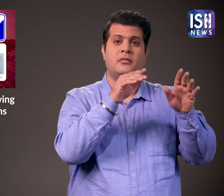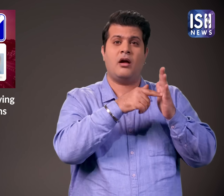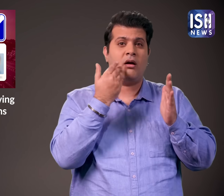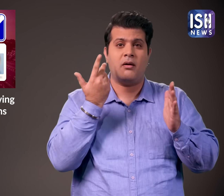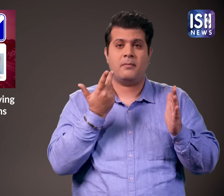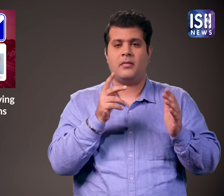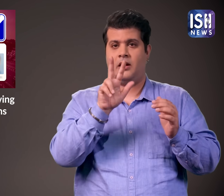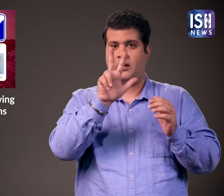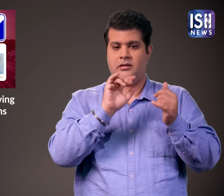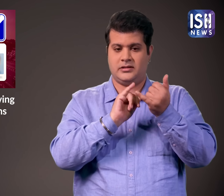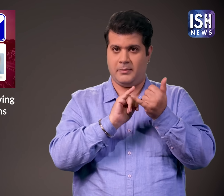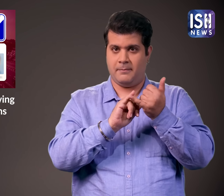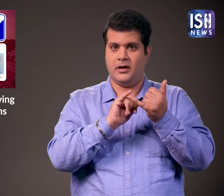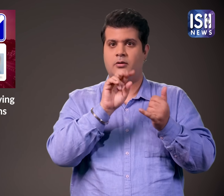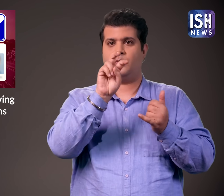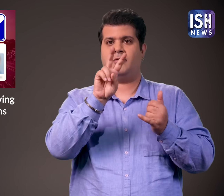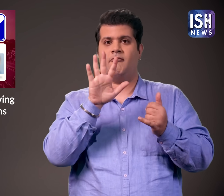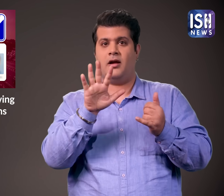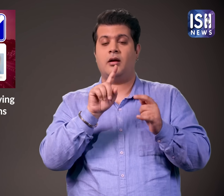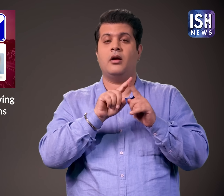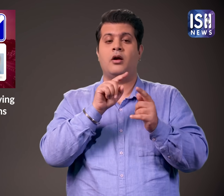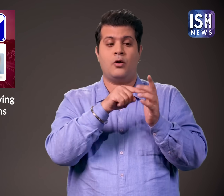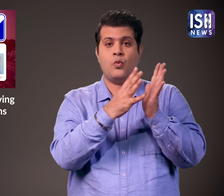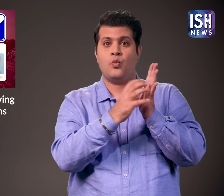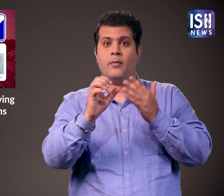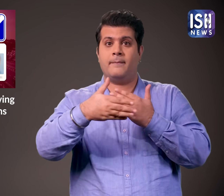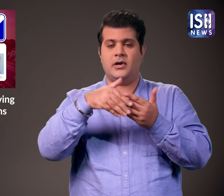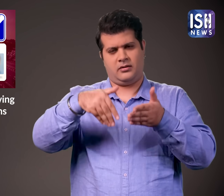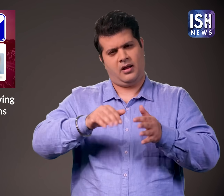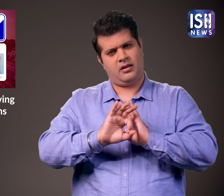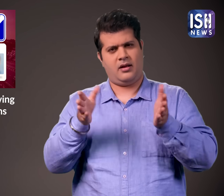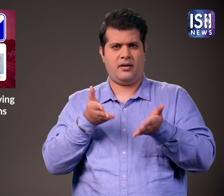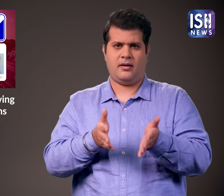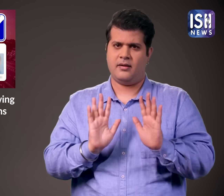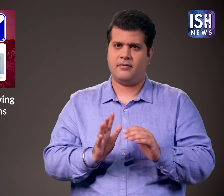on 08 September 2025. A copy is being attached.